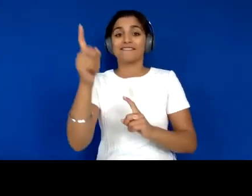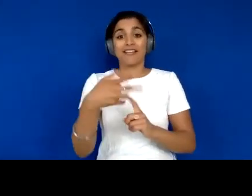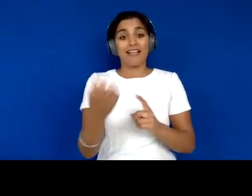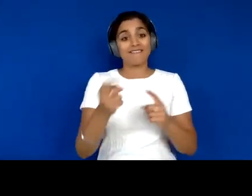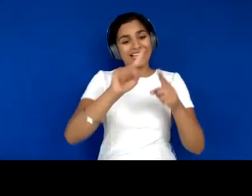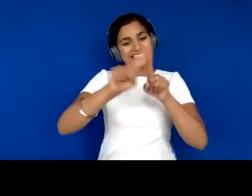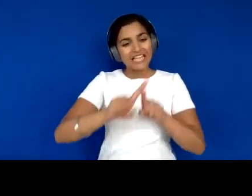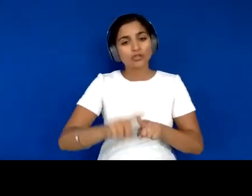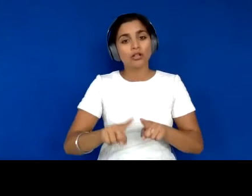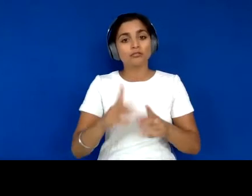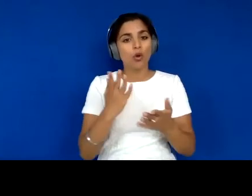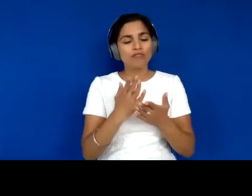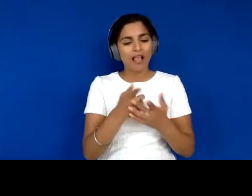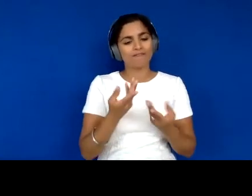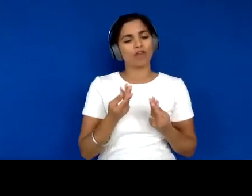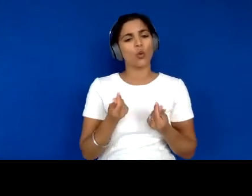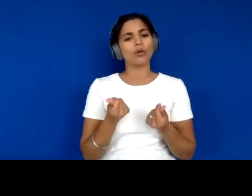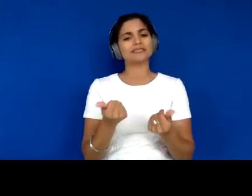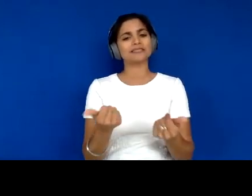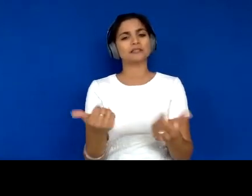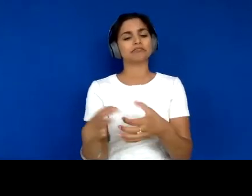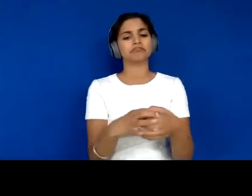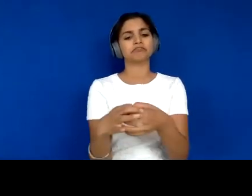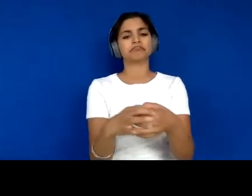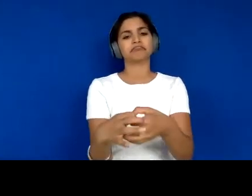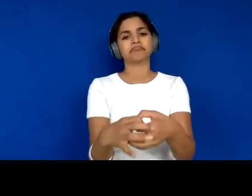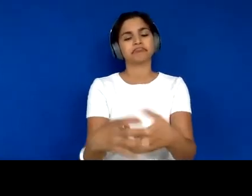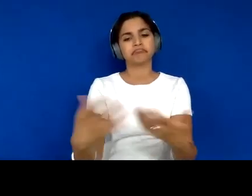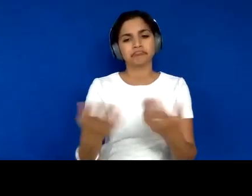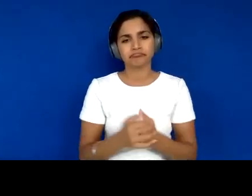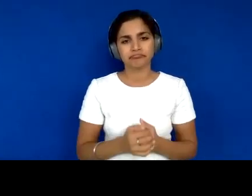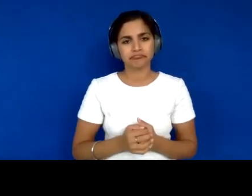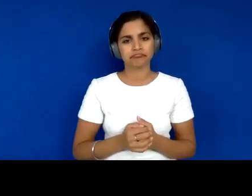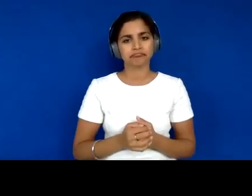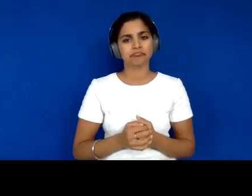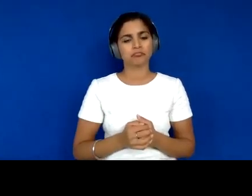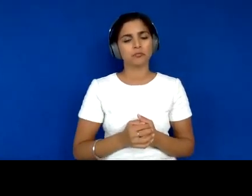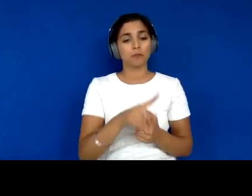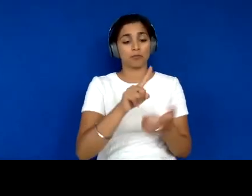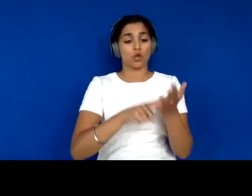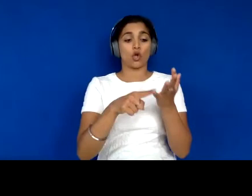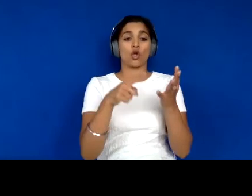proposes but in a fluid inter relation the oneness has written against the